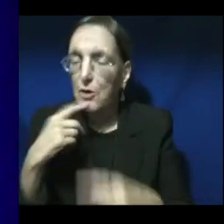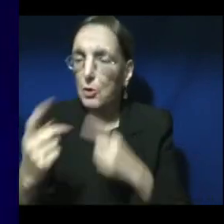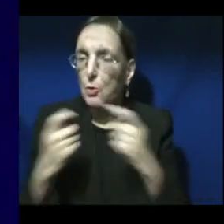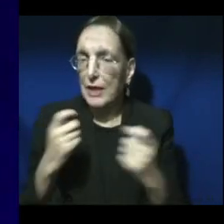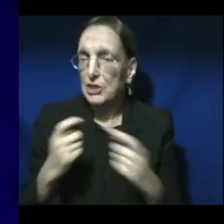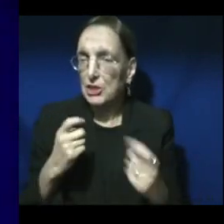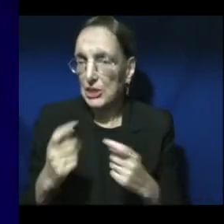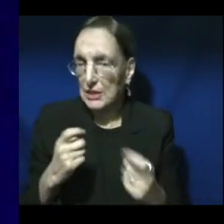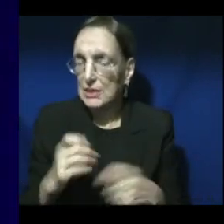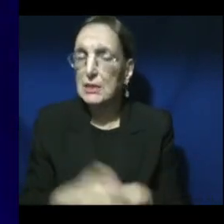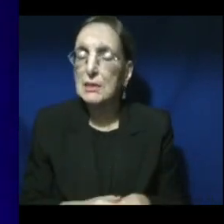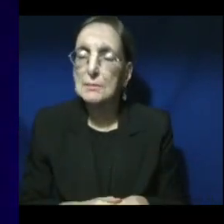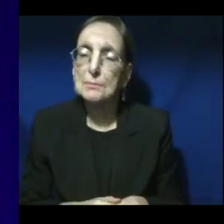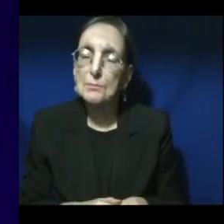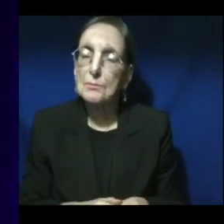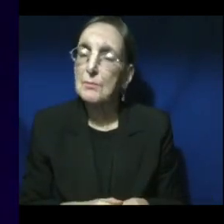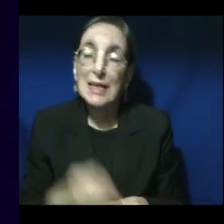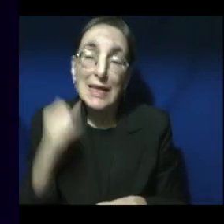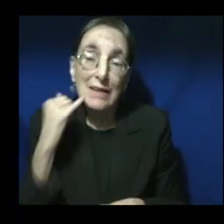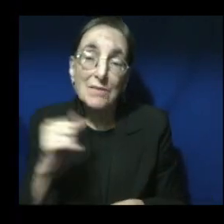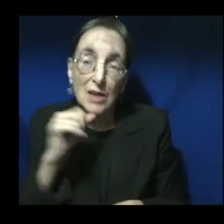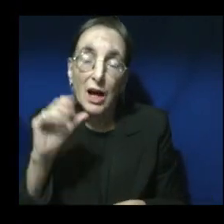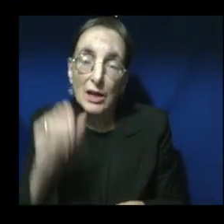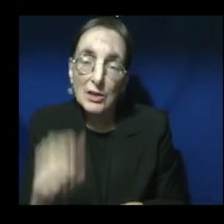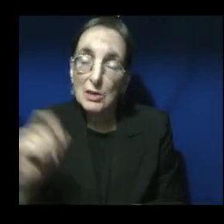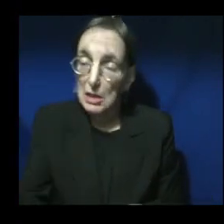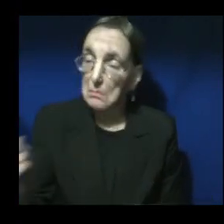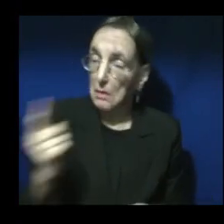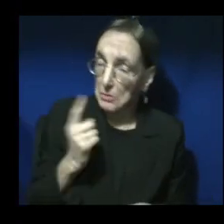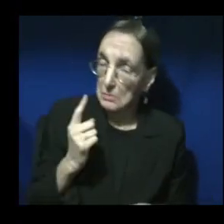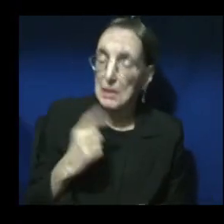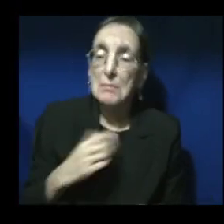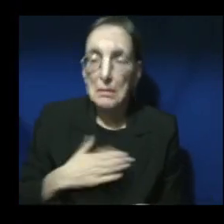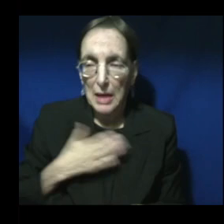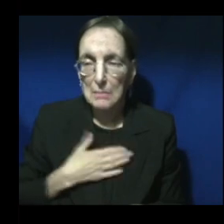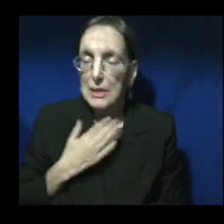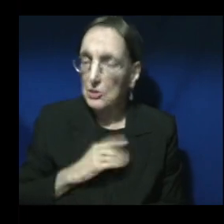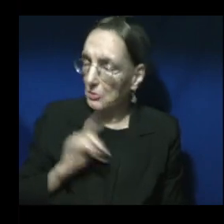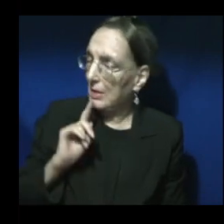to answer questions. Oh, and by the way, just a point up here, in case it’s useful, if you don’t